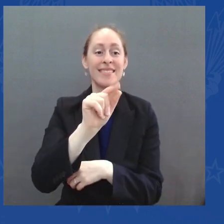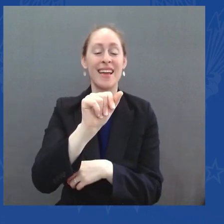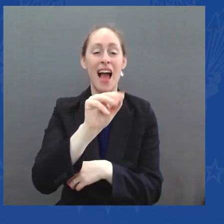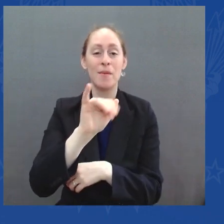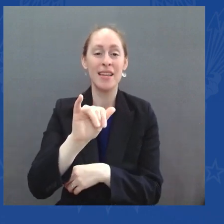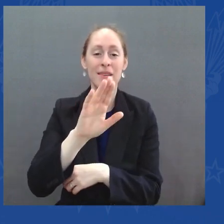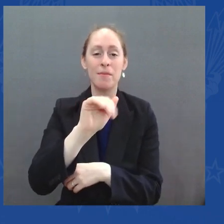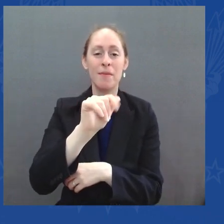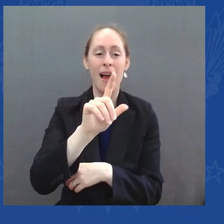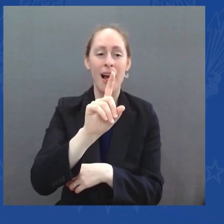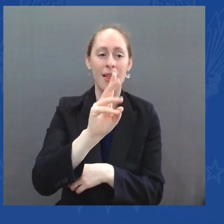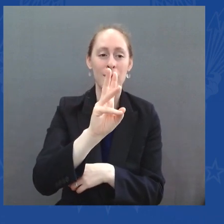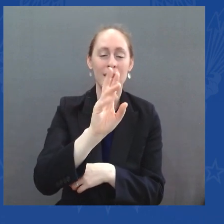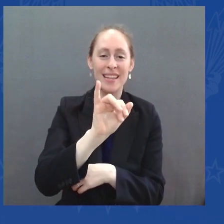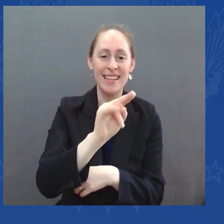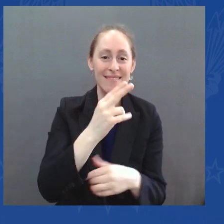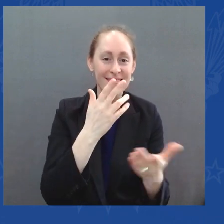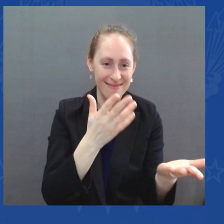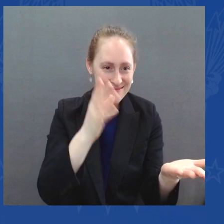And also, Congressman Pete DeFazio.